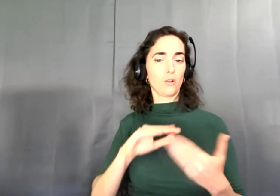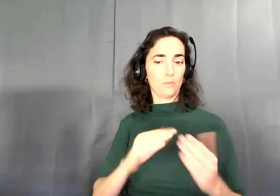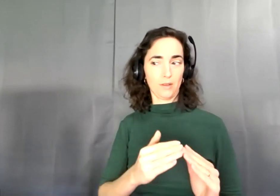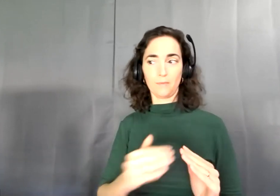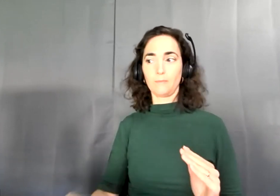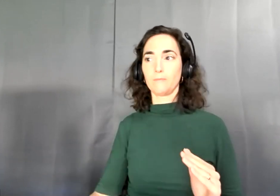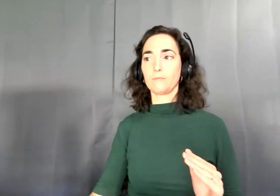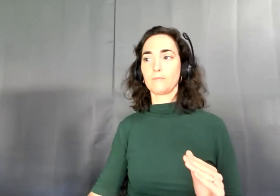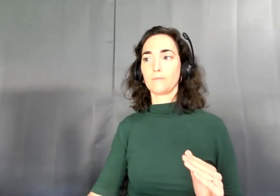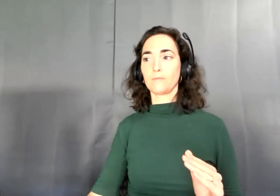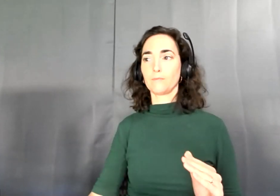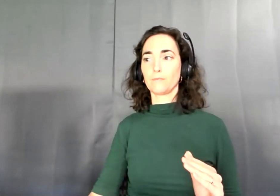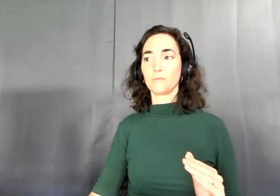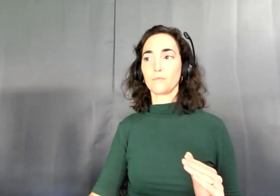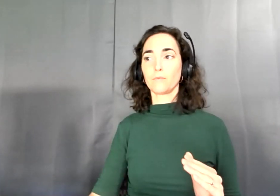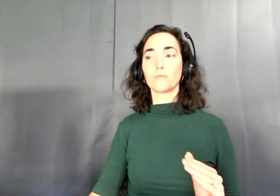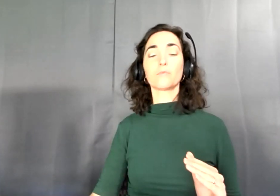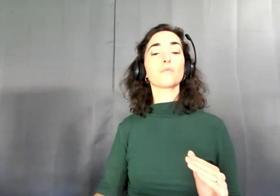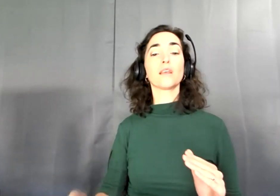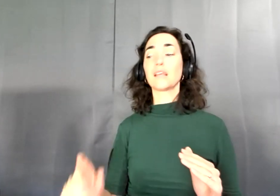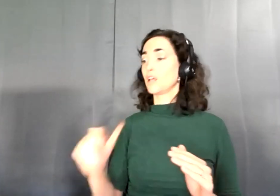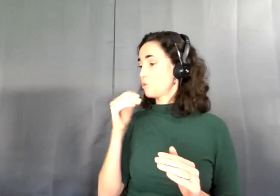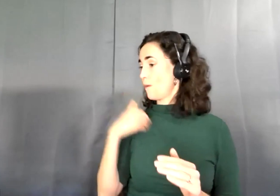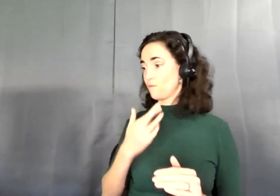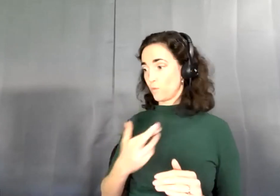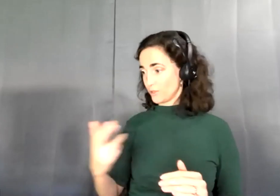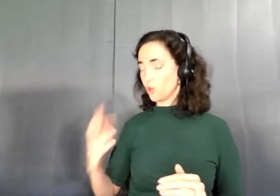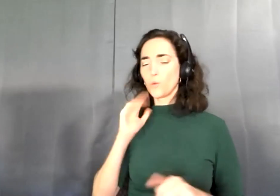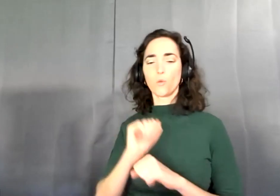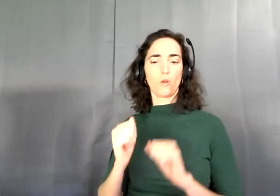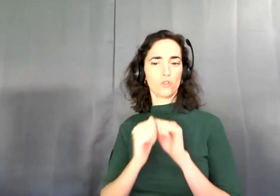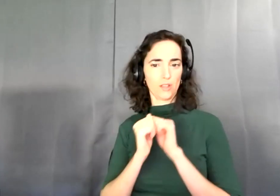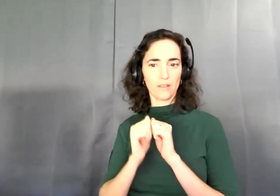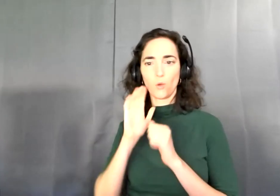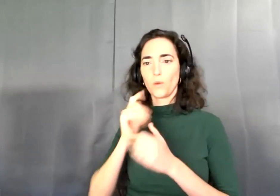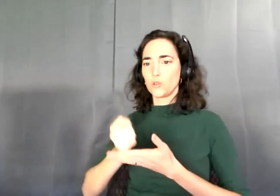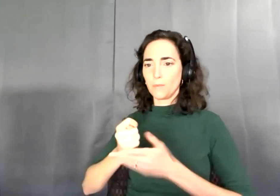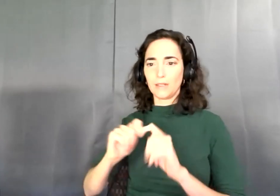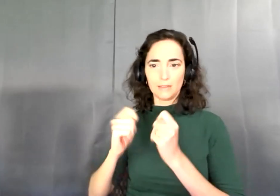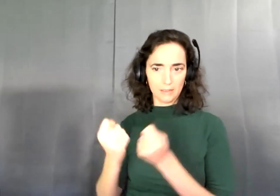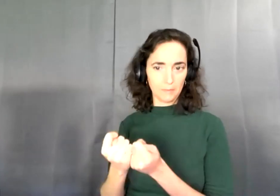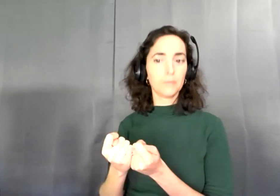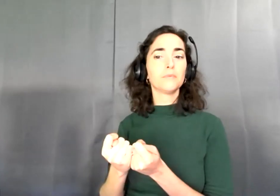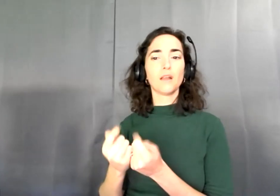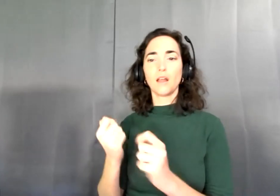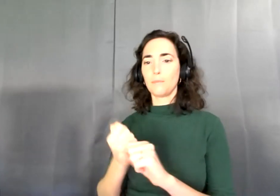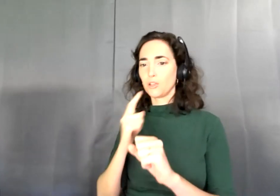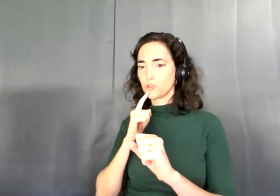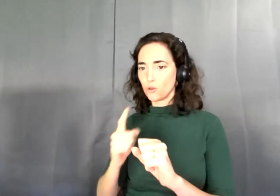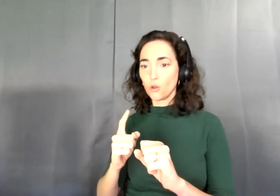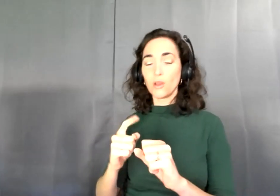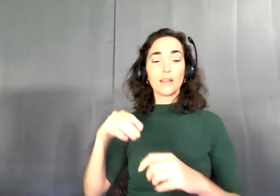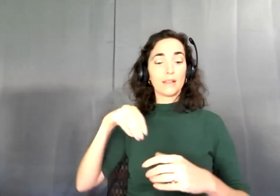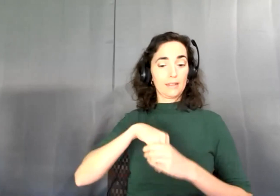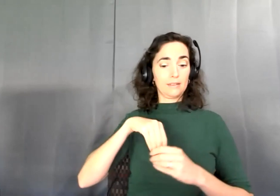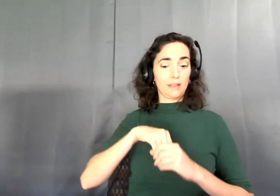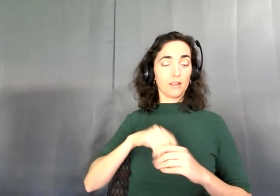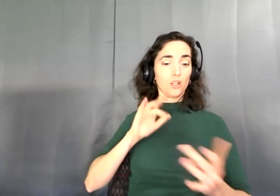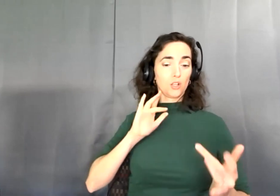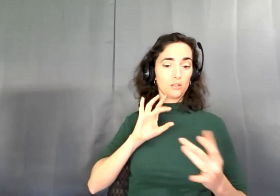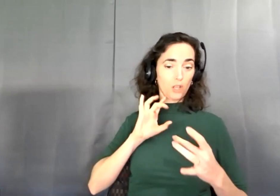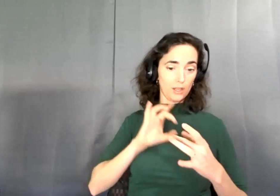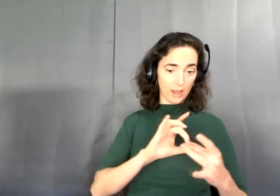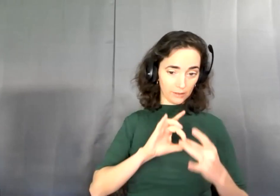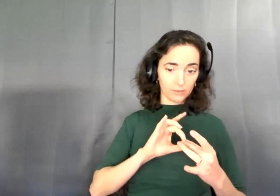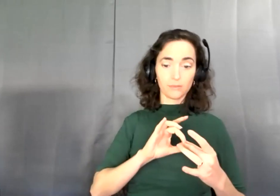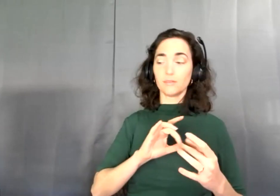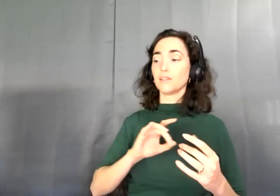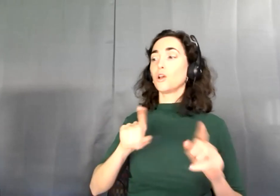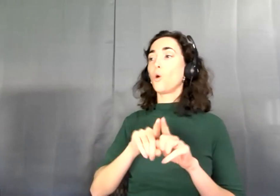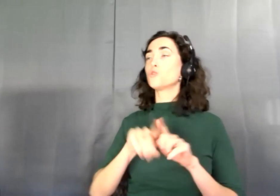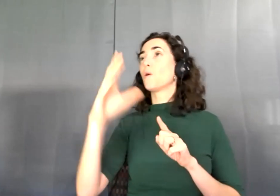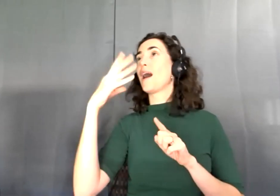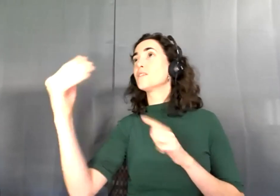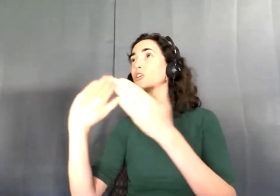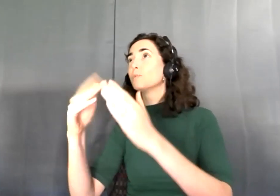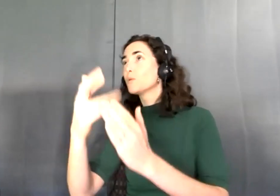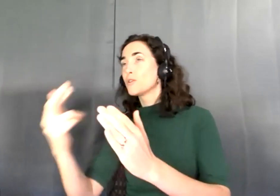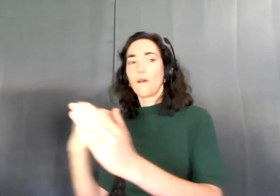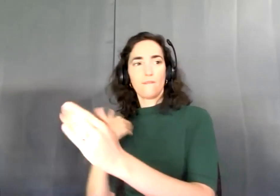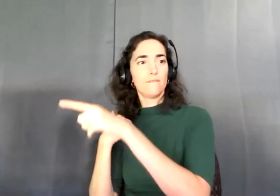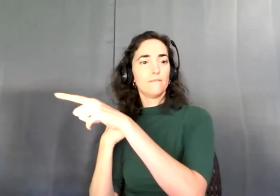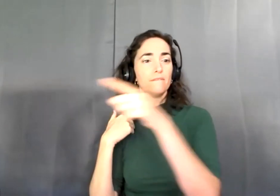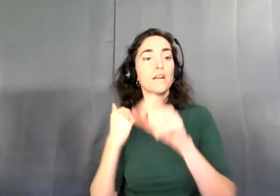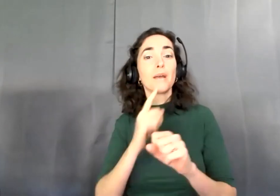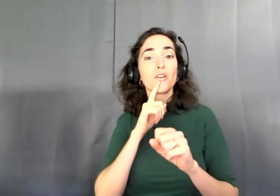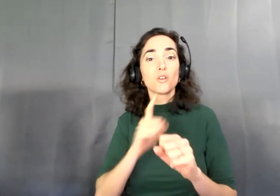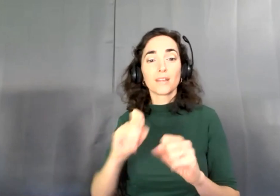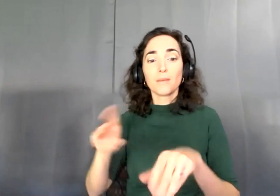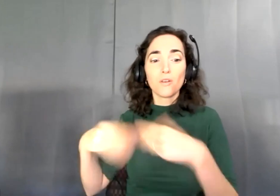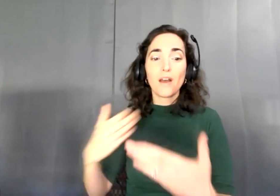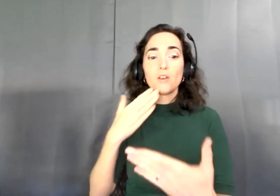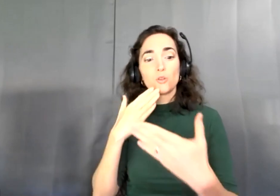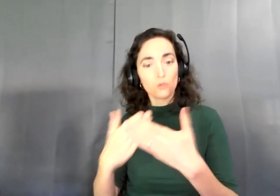And if they don't have those resources when they come in, we will work together we do a treatment team meeting to make sure that we connect internally and then also lean on those community resources to make sure that we are able to provide good whole